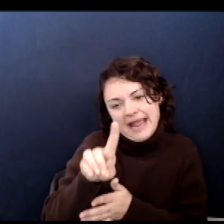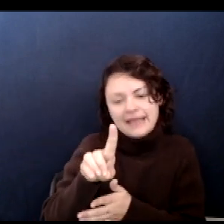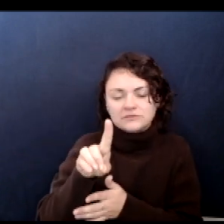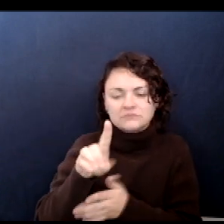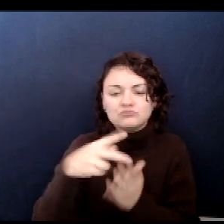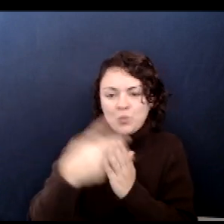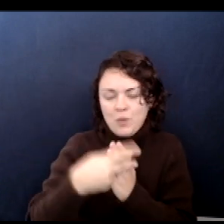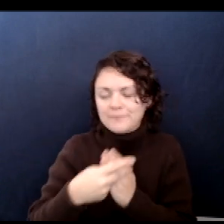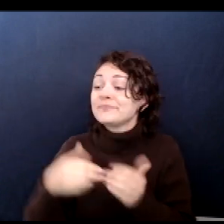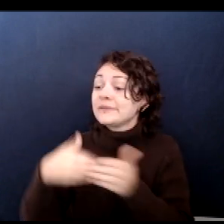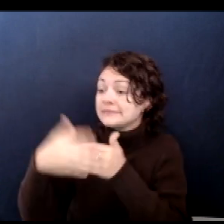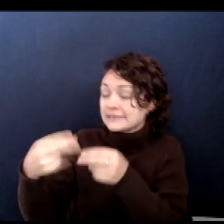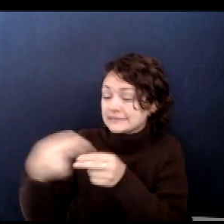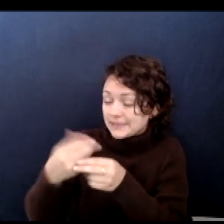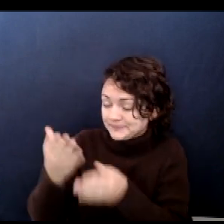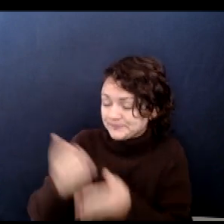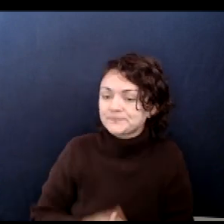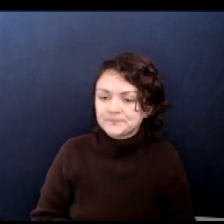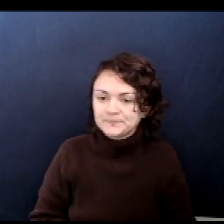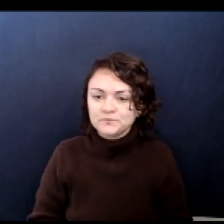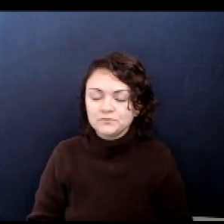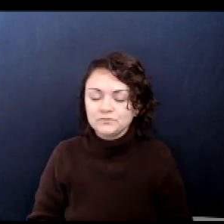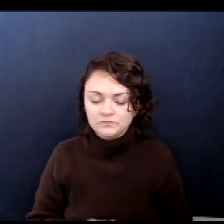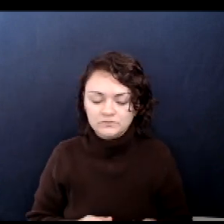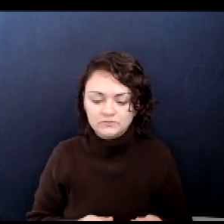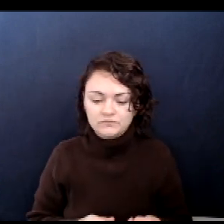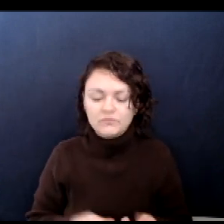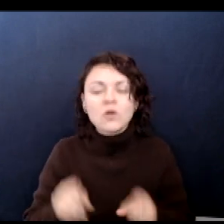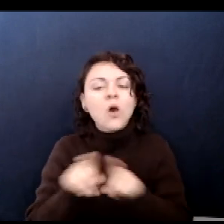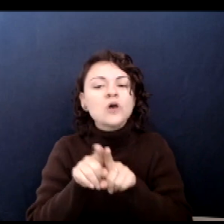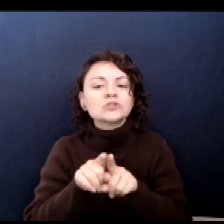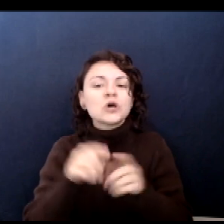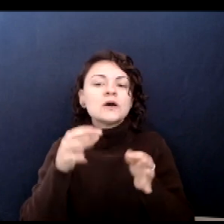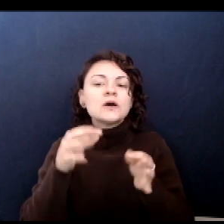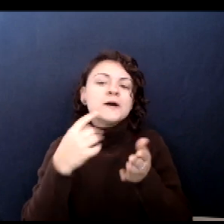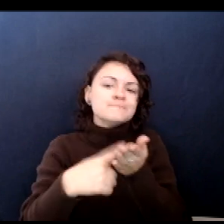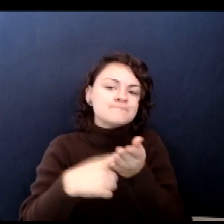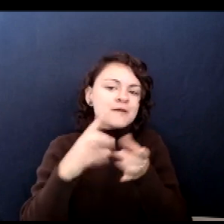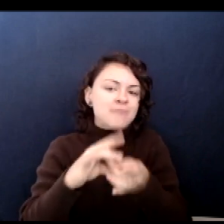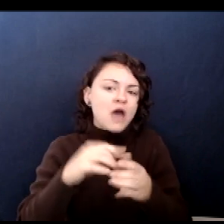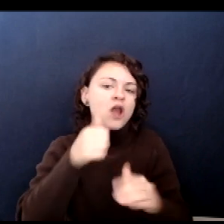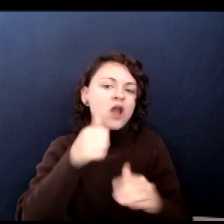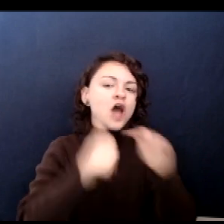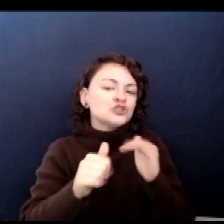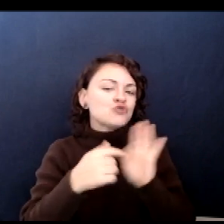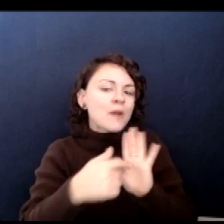We also took a look at under representation by language, preferred language,